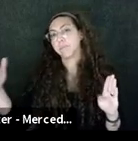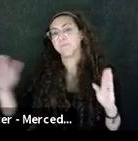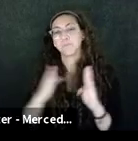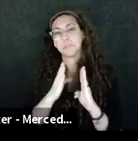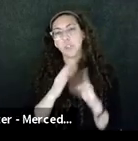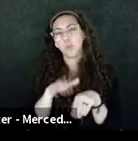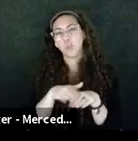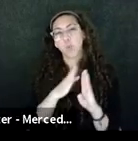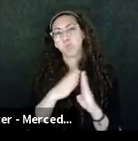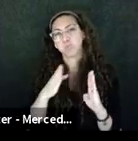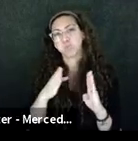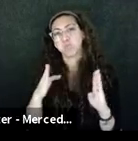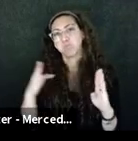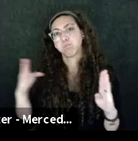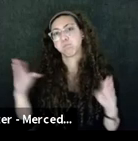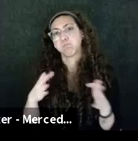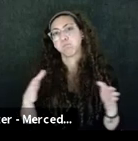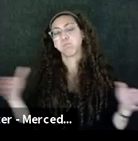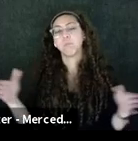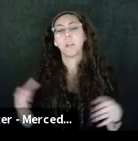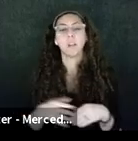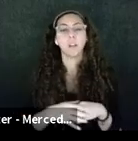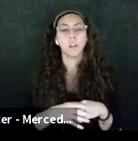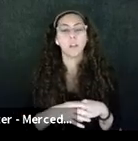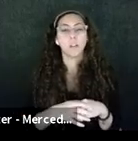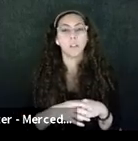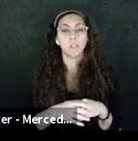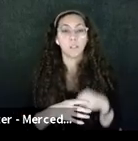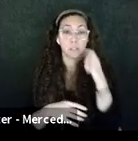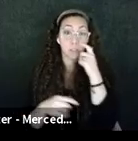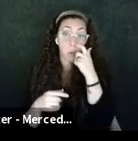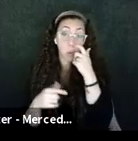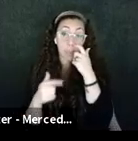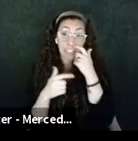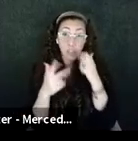Jason Williams: So again, this is three more years of support and